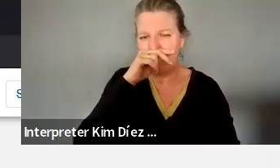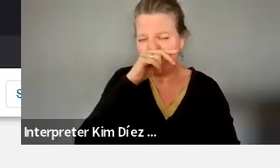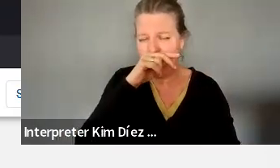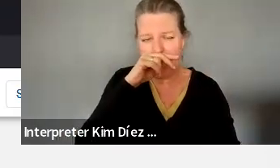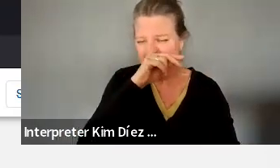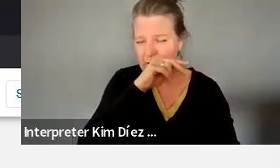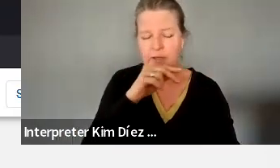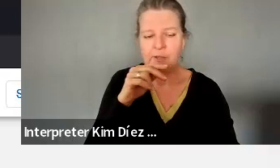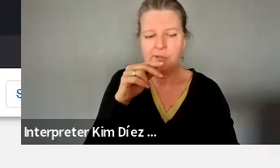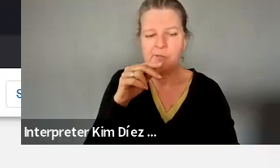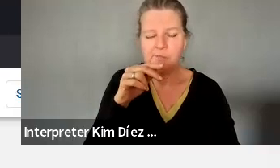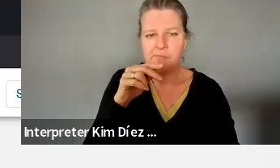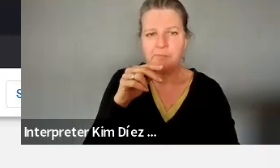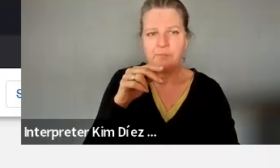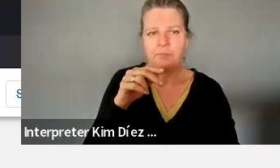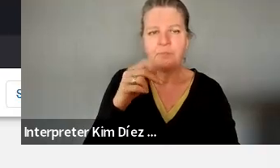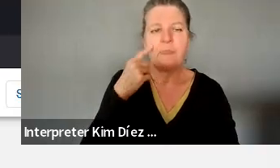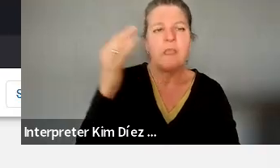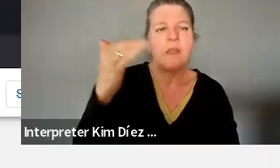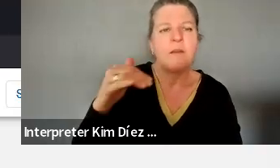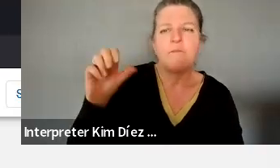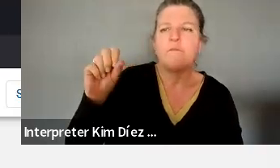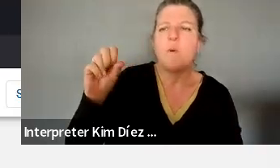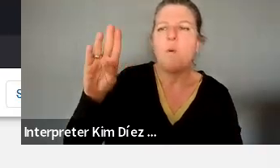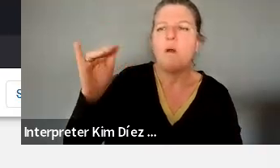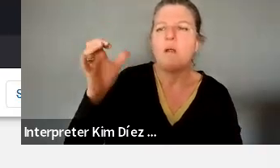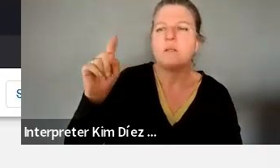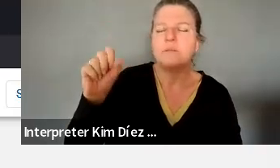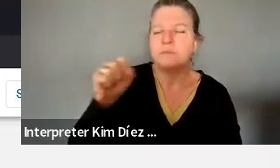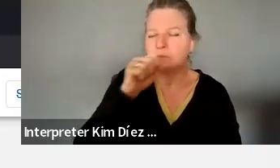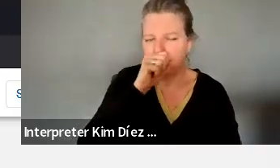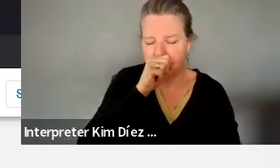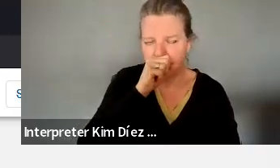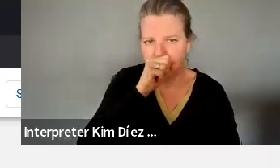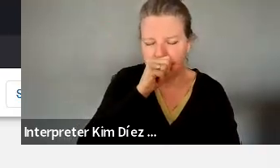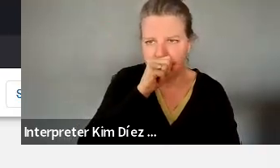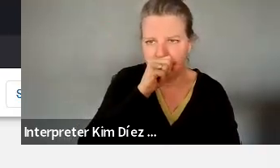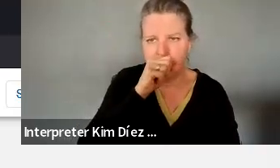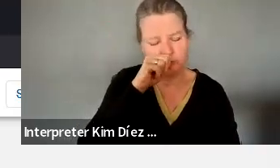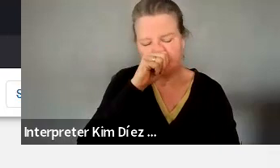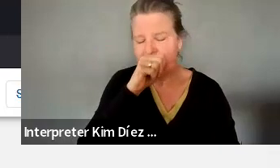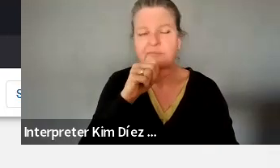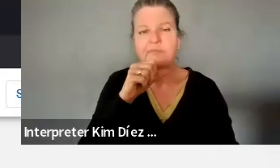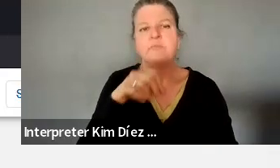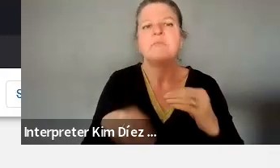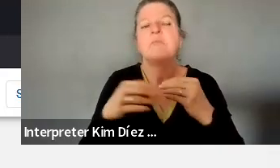Under Subjects, you'll want to add whatever is relevant to you and what you teach.